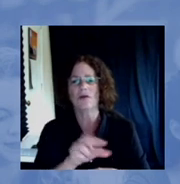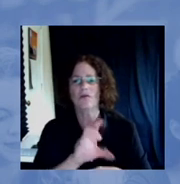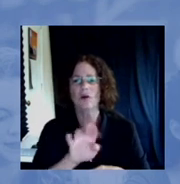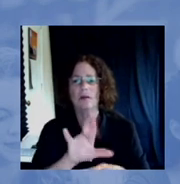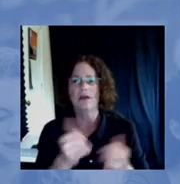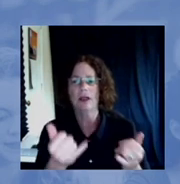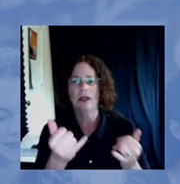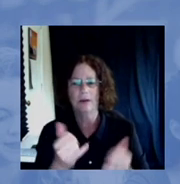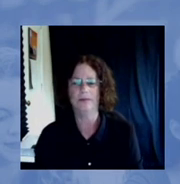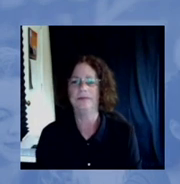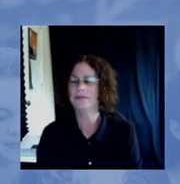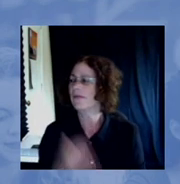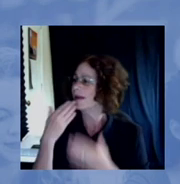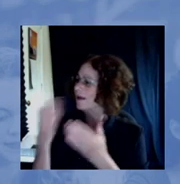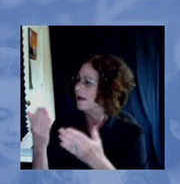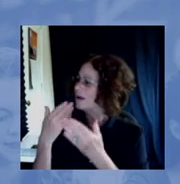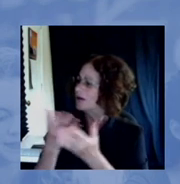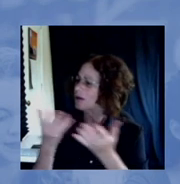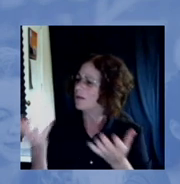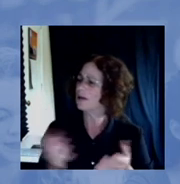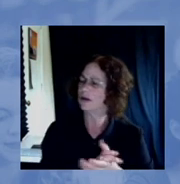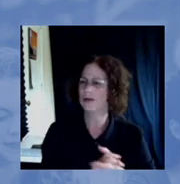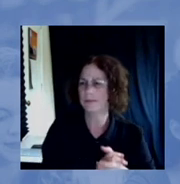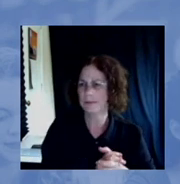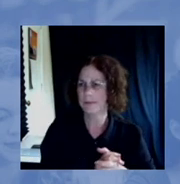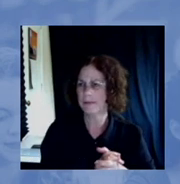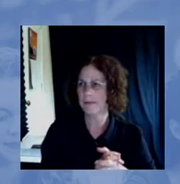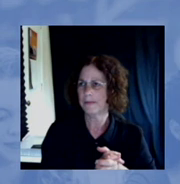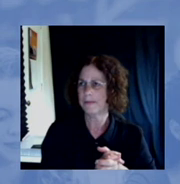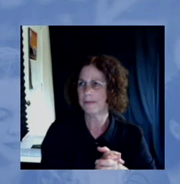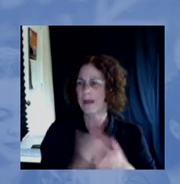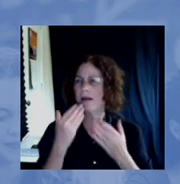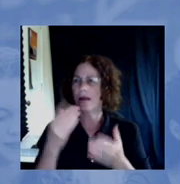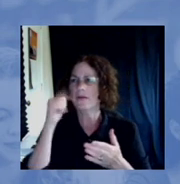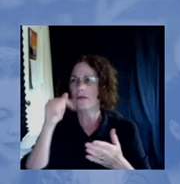THANK YOU SO MUCH. THANK YOU FOR THIS QUESTION, FIRST OF ALL.